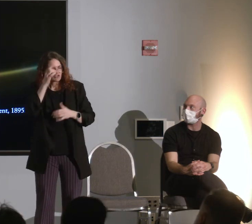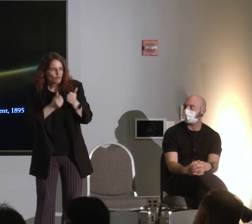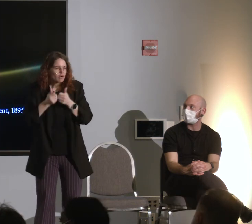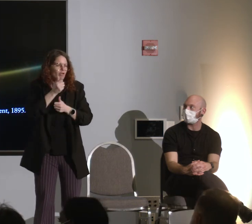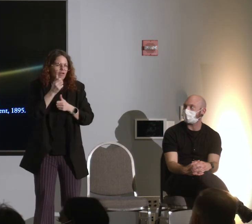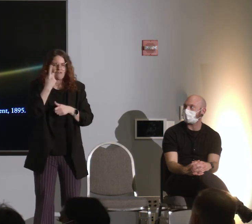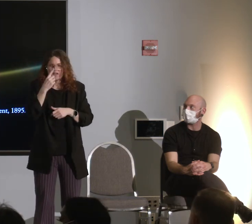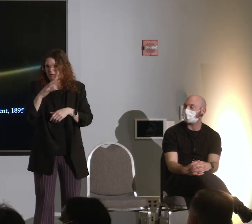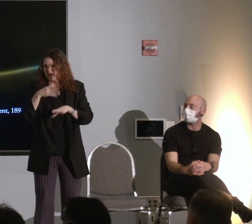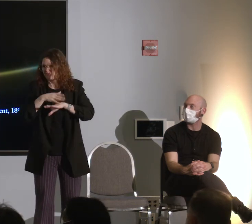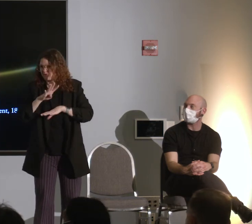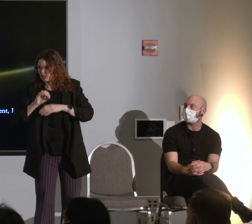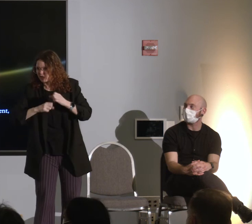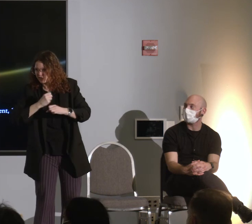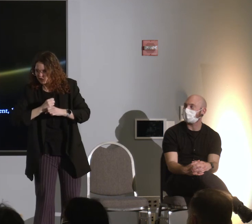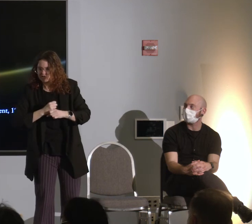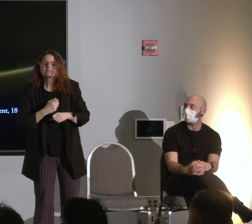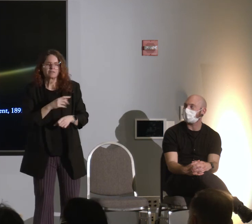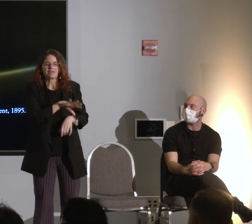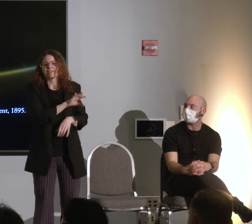later they had managed to accumulate that land.